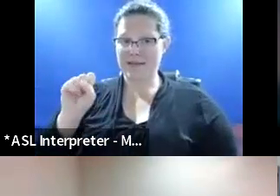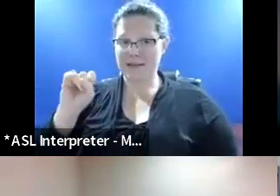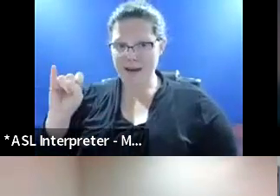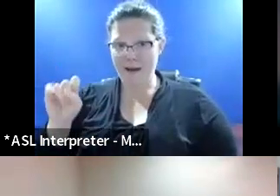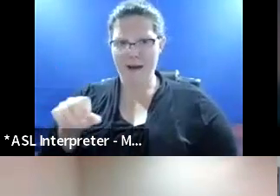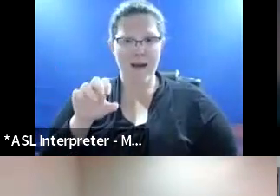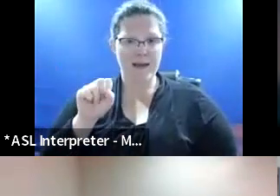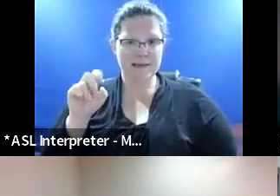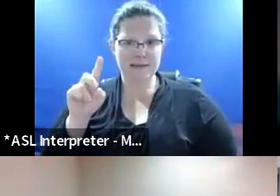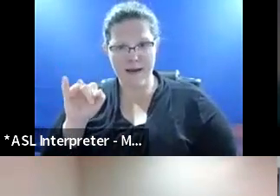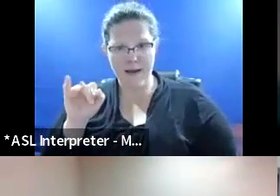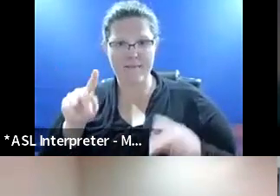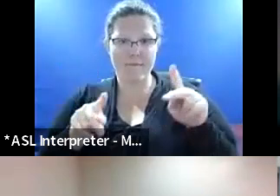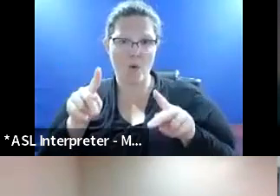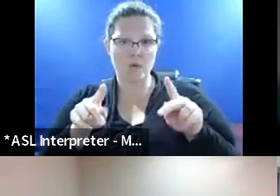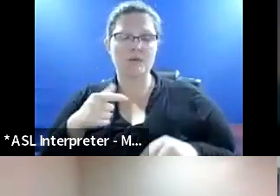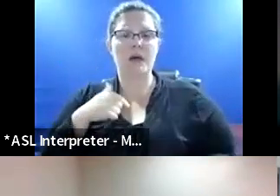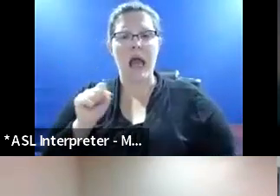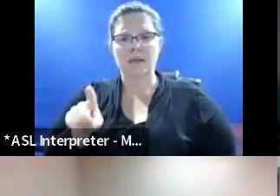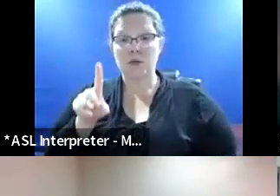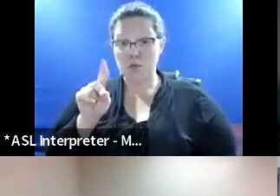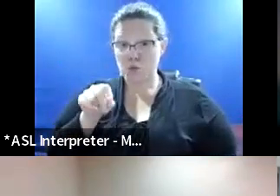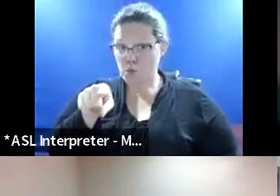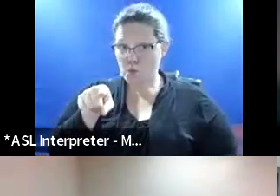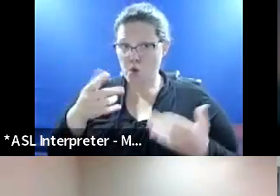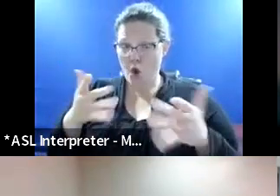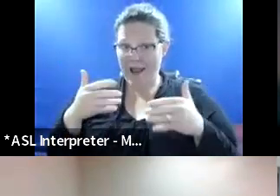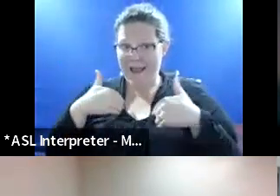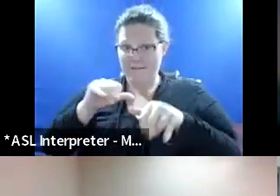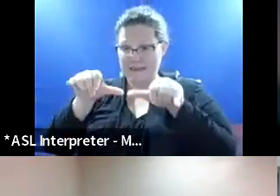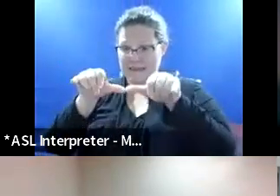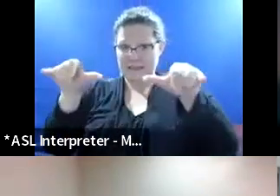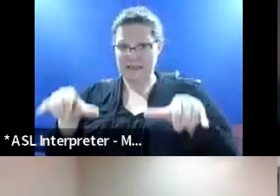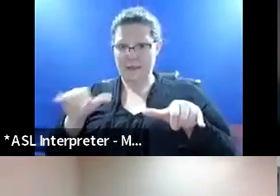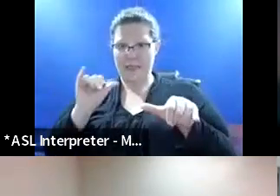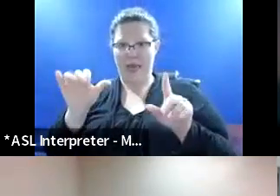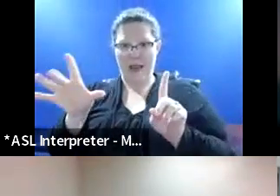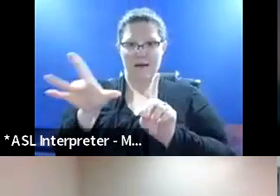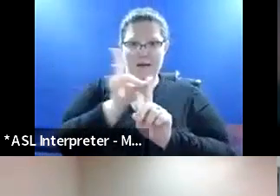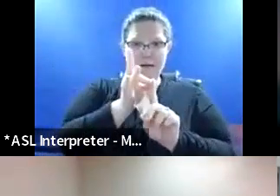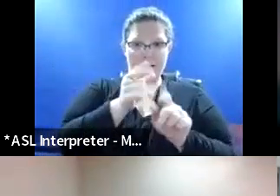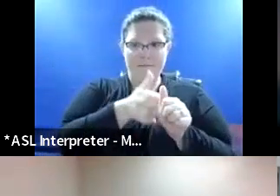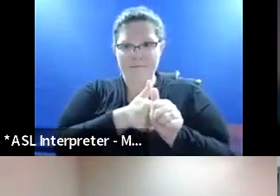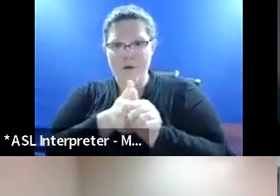PRETTY GOOD.